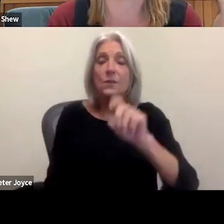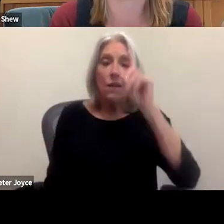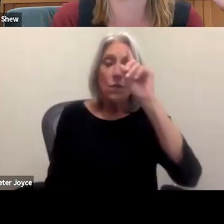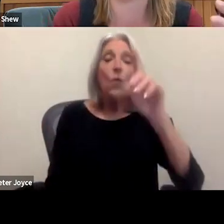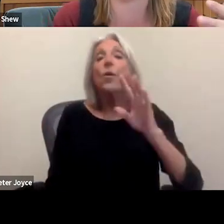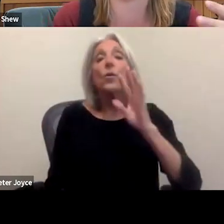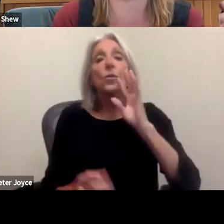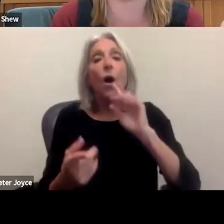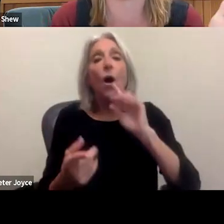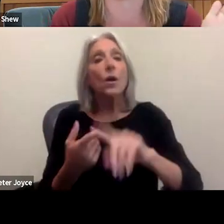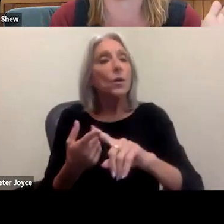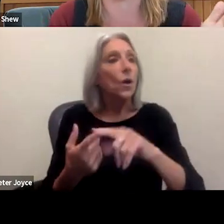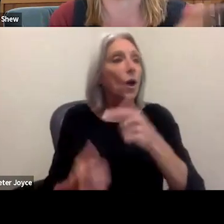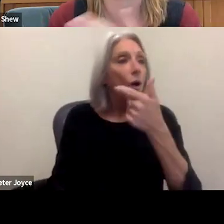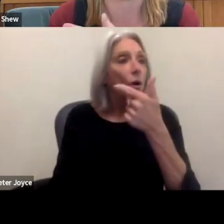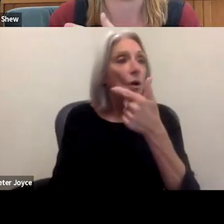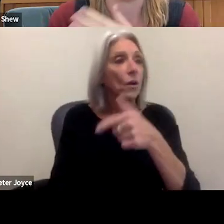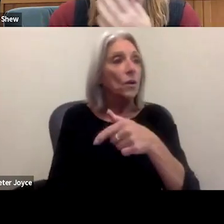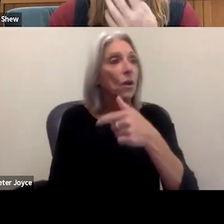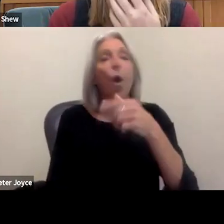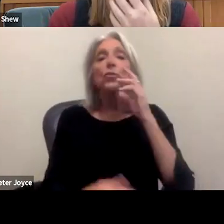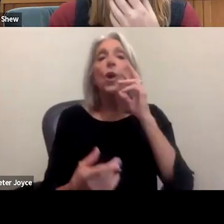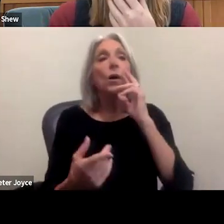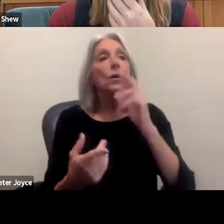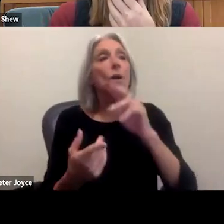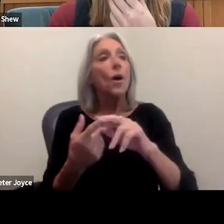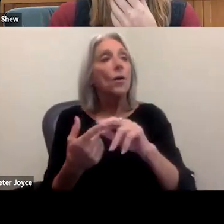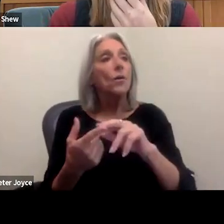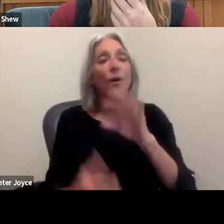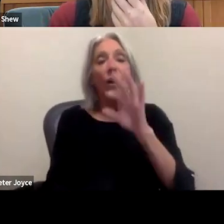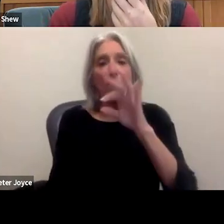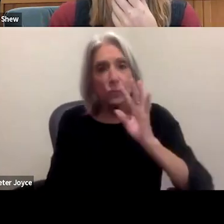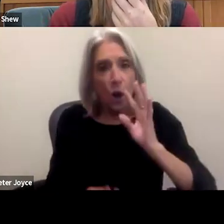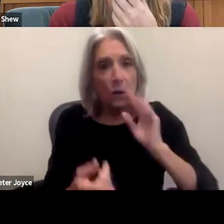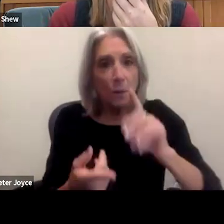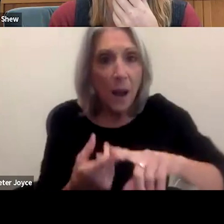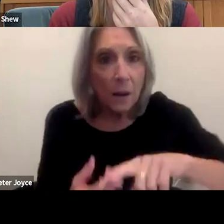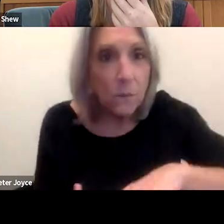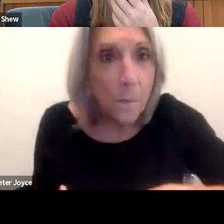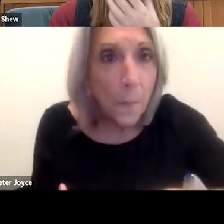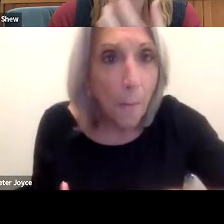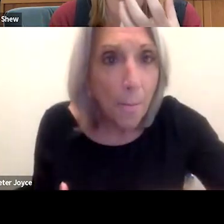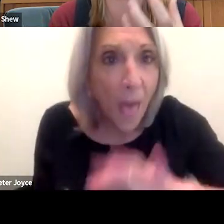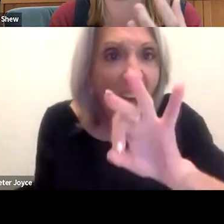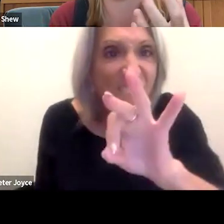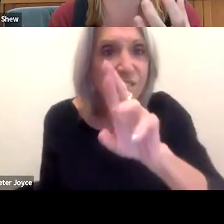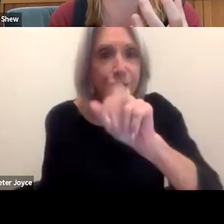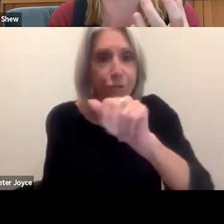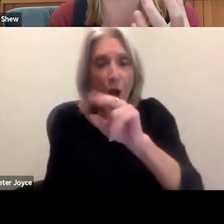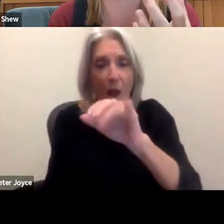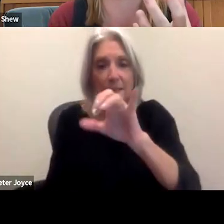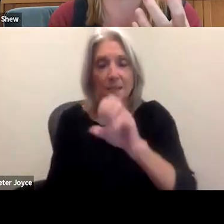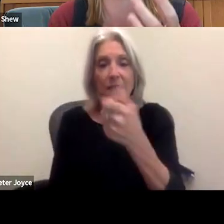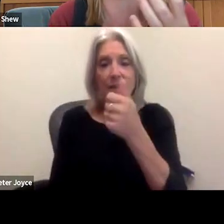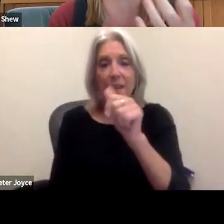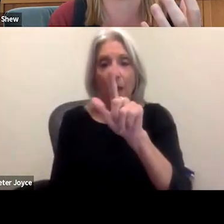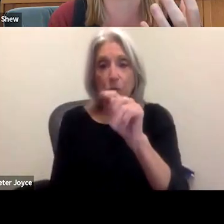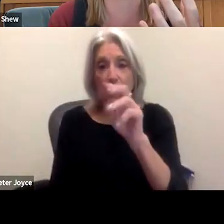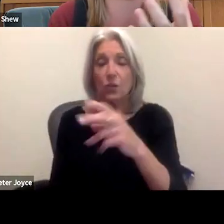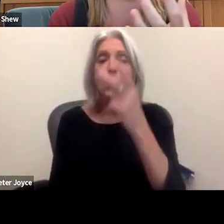the term "eugenics" and the movement on from there, yeah, we see a lot of laws built in the early 1900s.